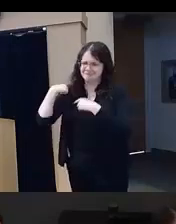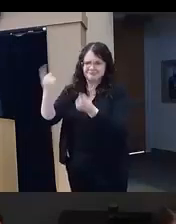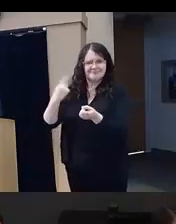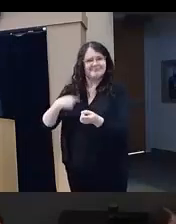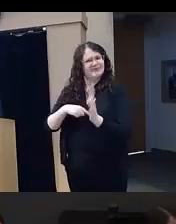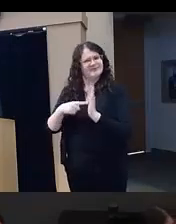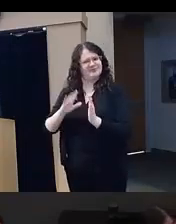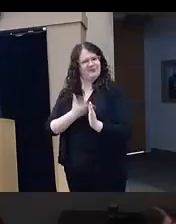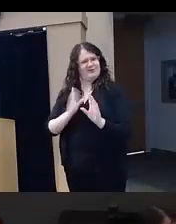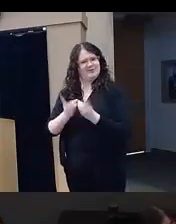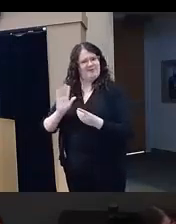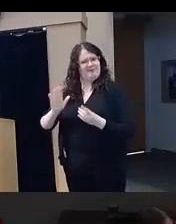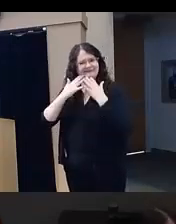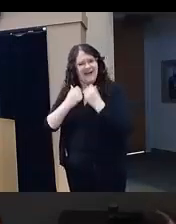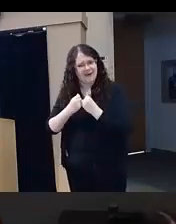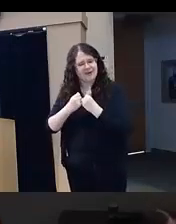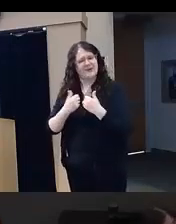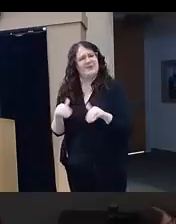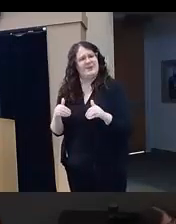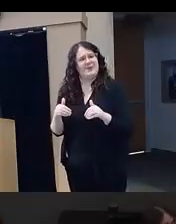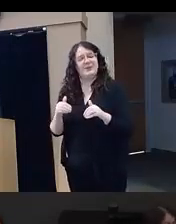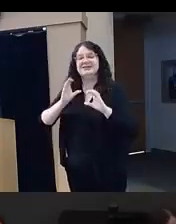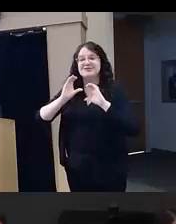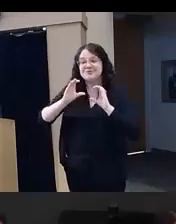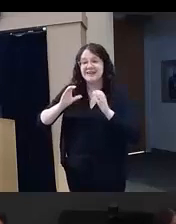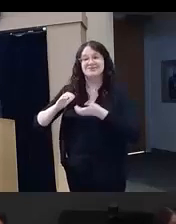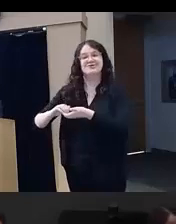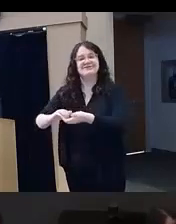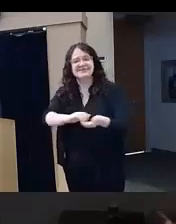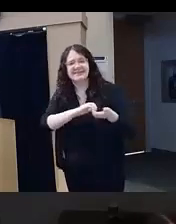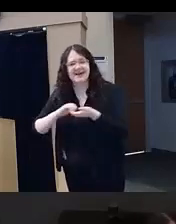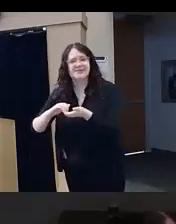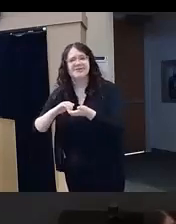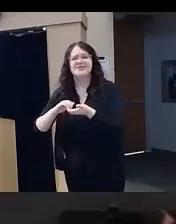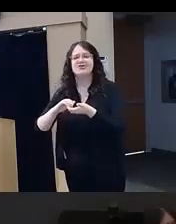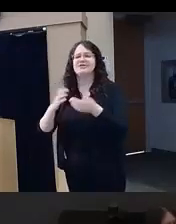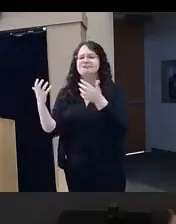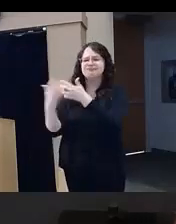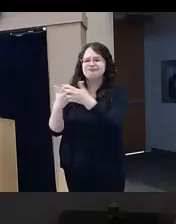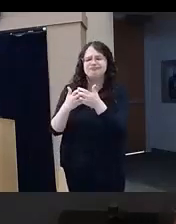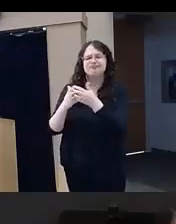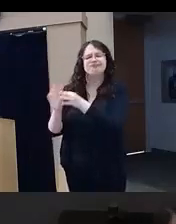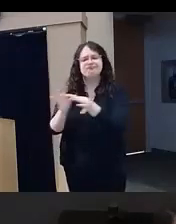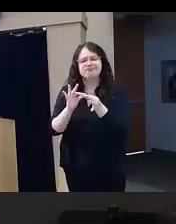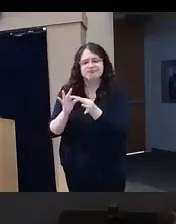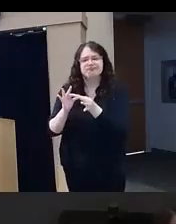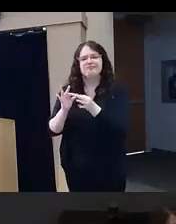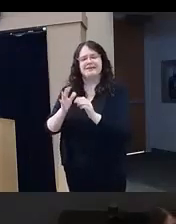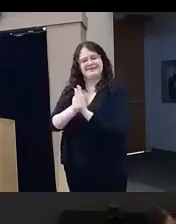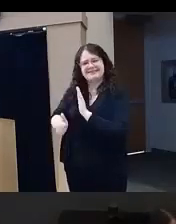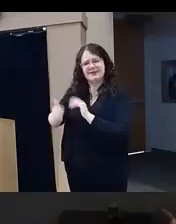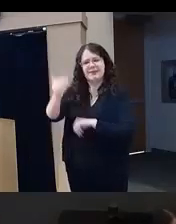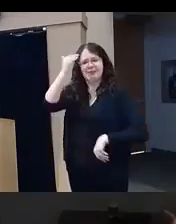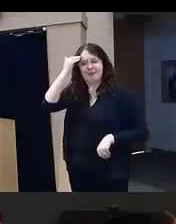of our department communication collaboration complementarity competence and mostable compassion